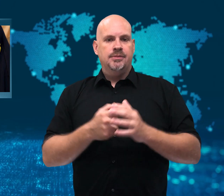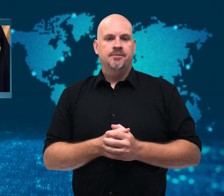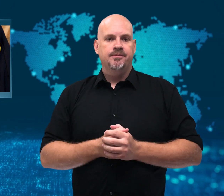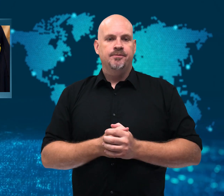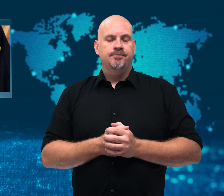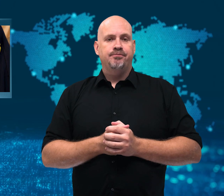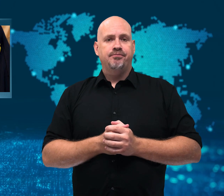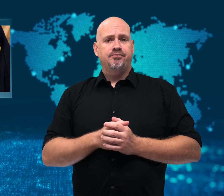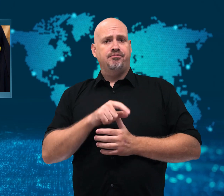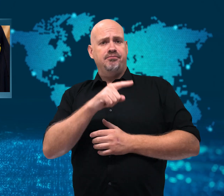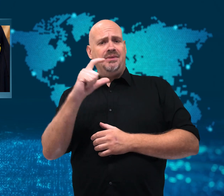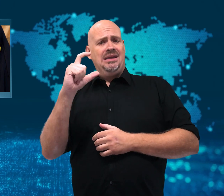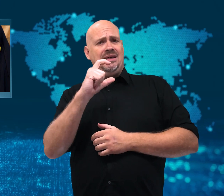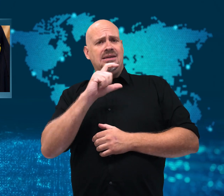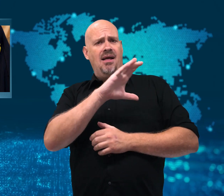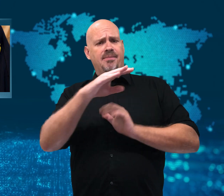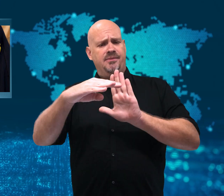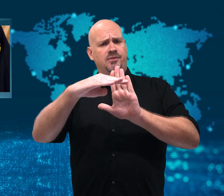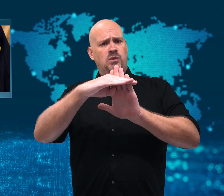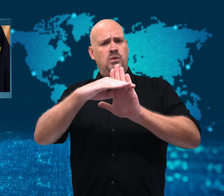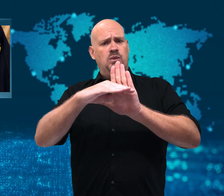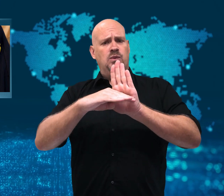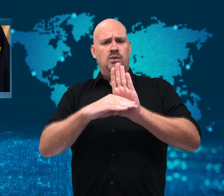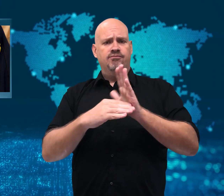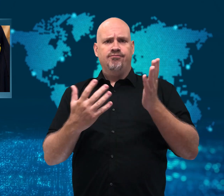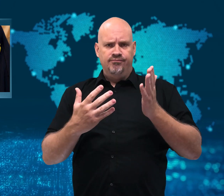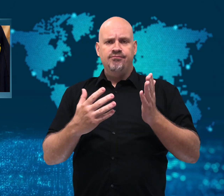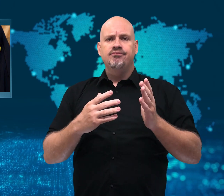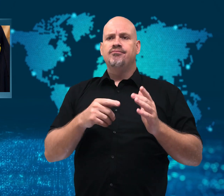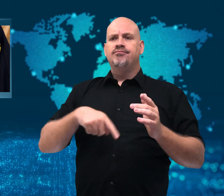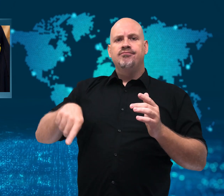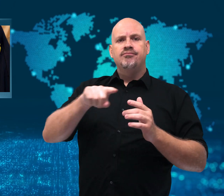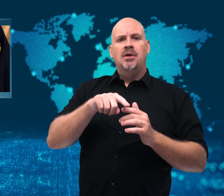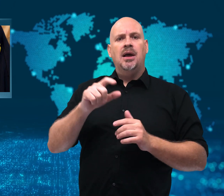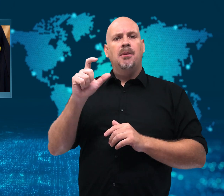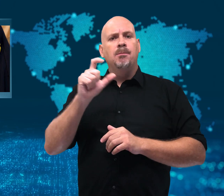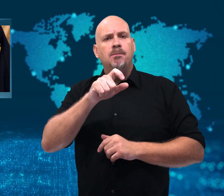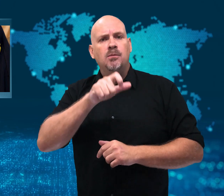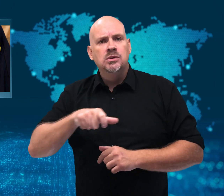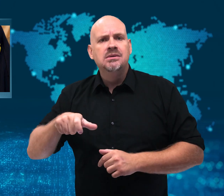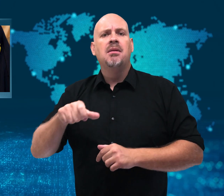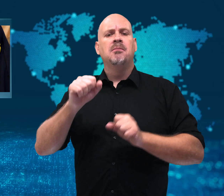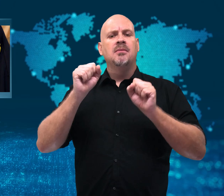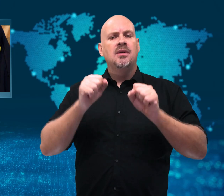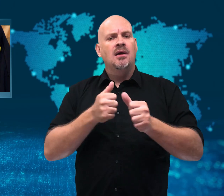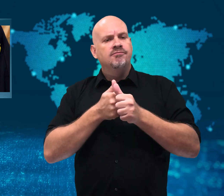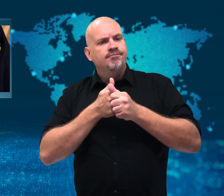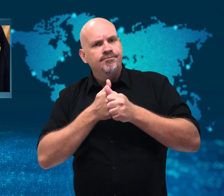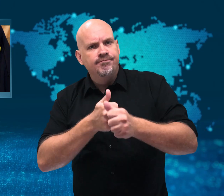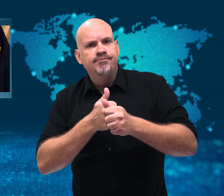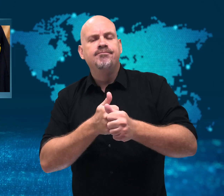Islamic law is a code for living that all Muslims follow,